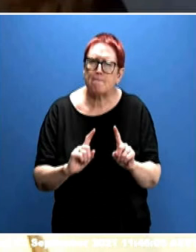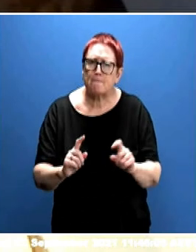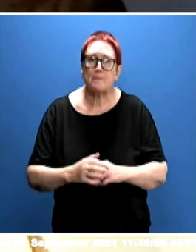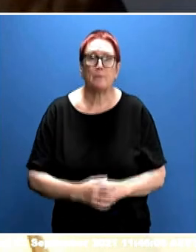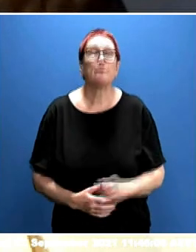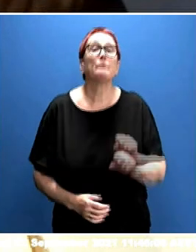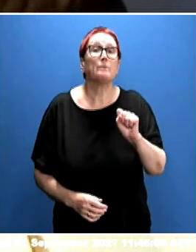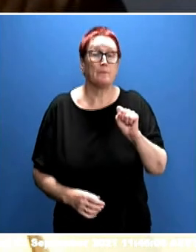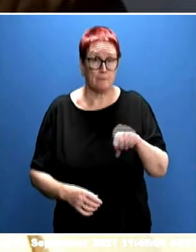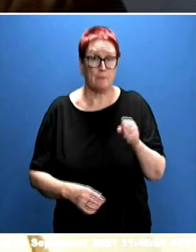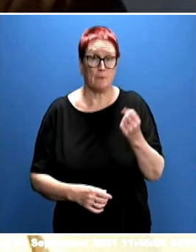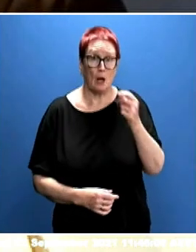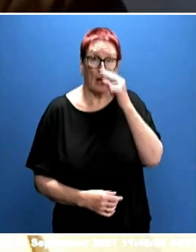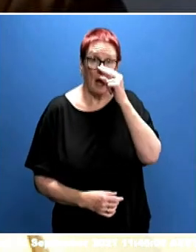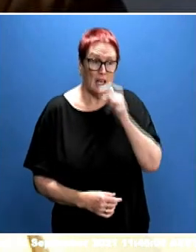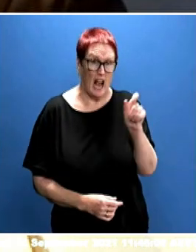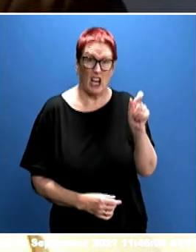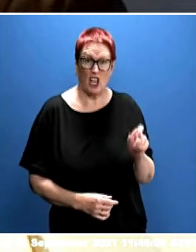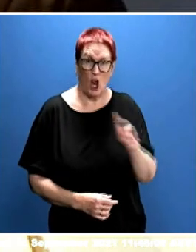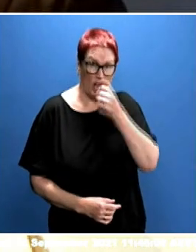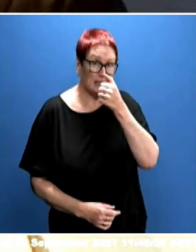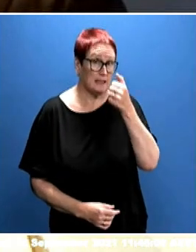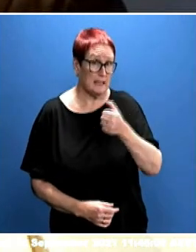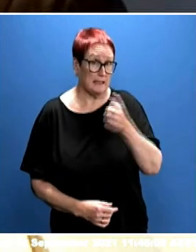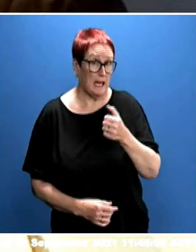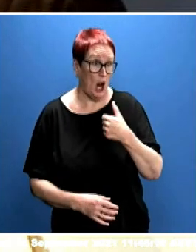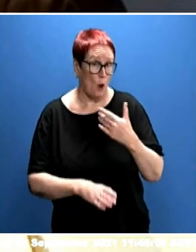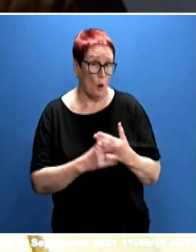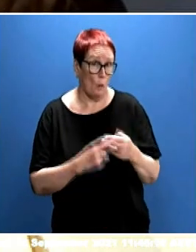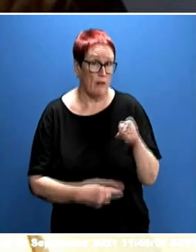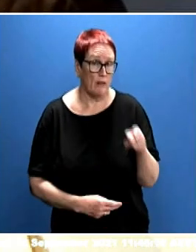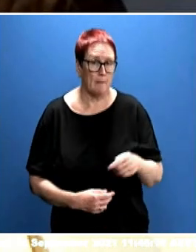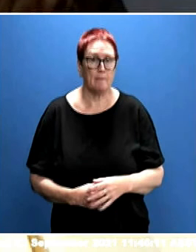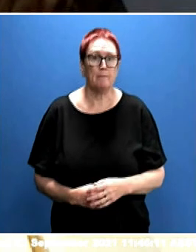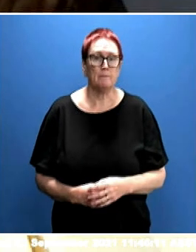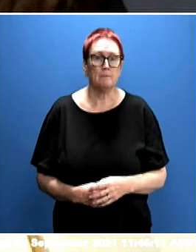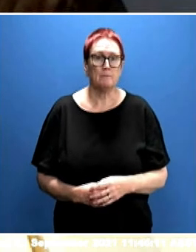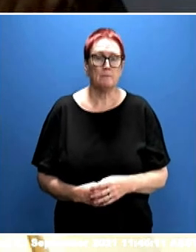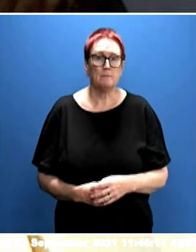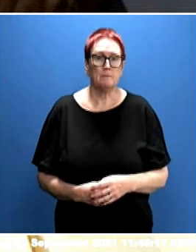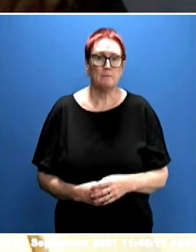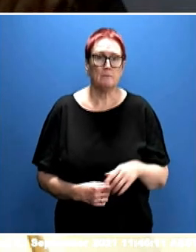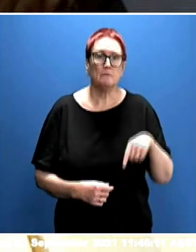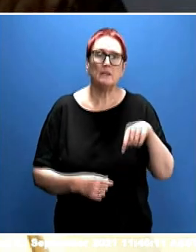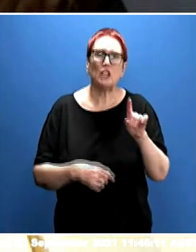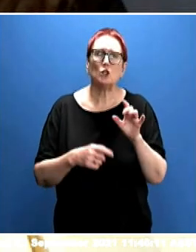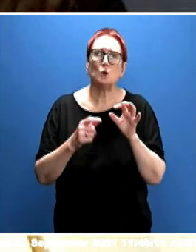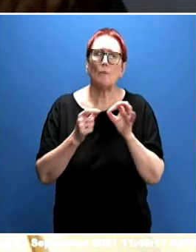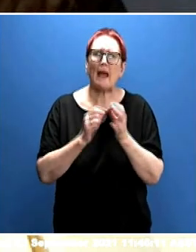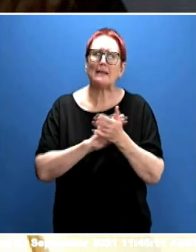Yes, so I had a young client aged 16 years old who was remanded at the Banksia Hill Detention Centre.